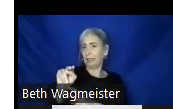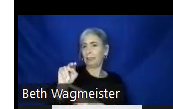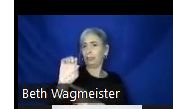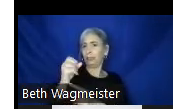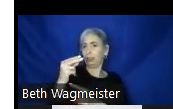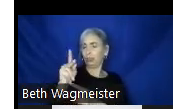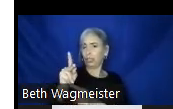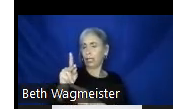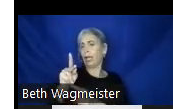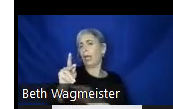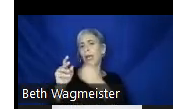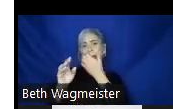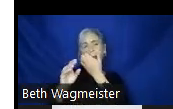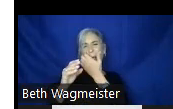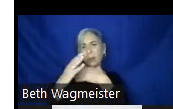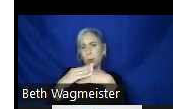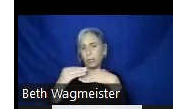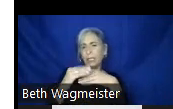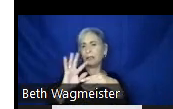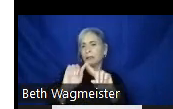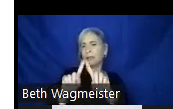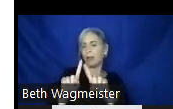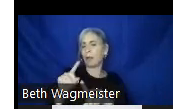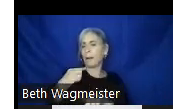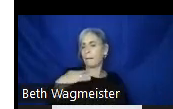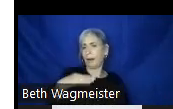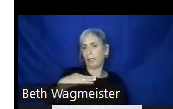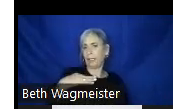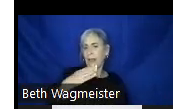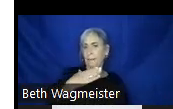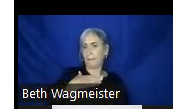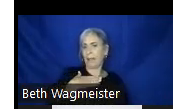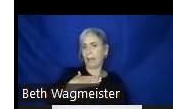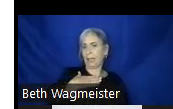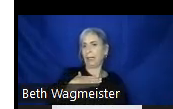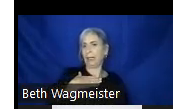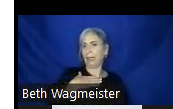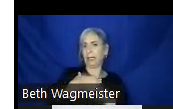about the member benefits, so on, on the chapters, my colleague Alberto Highlander,